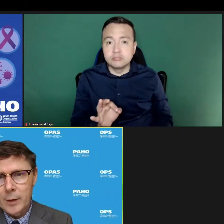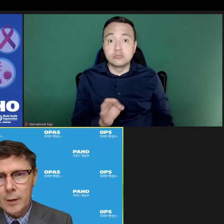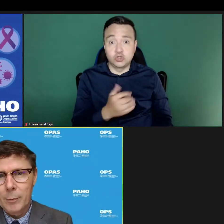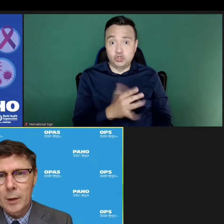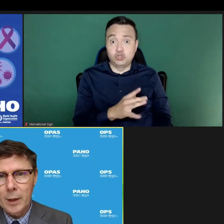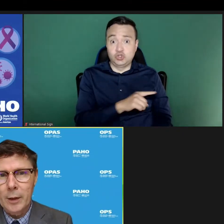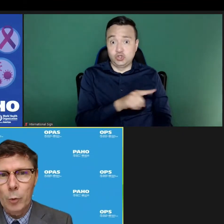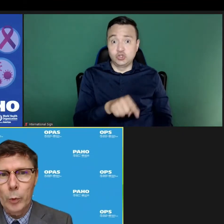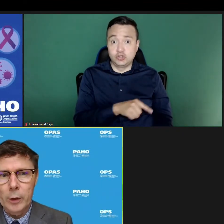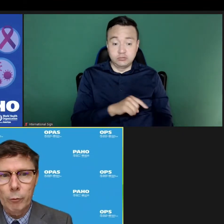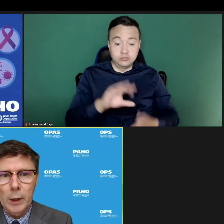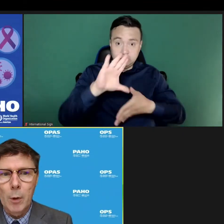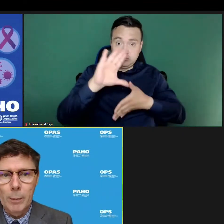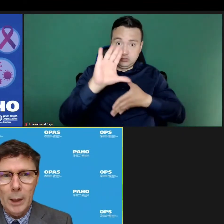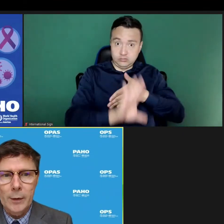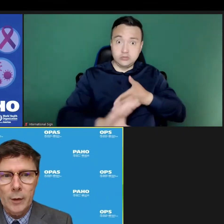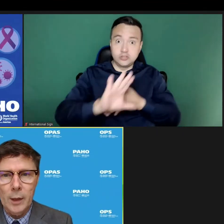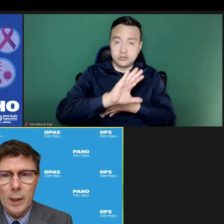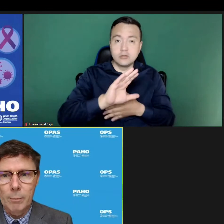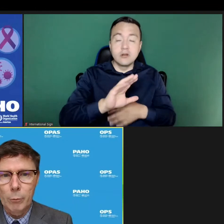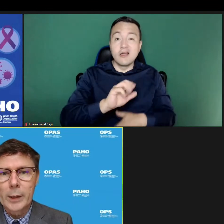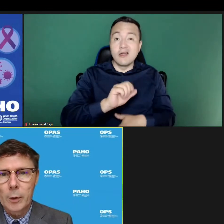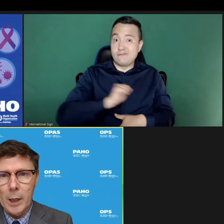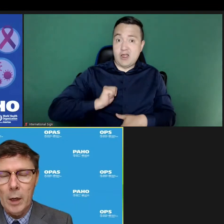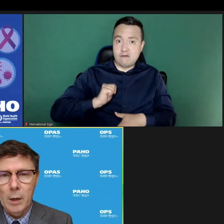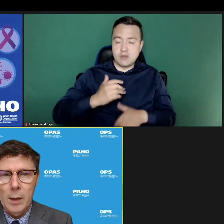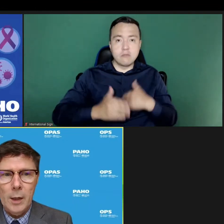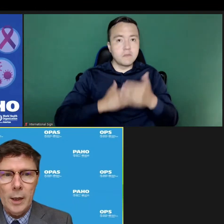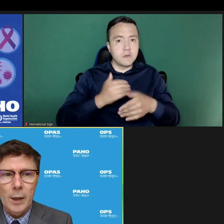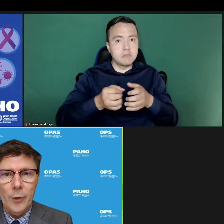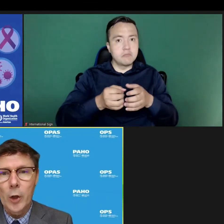And this is something that I think we can really mobilize and bring to bear.